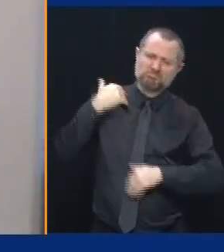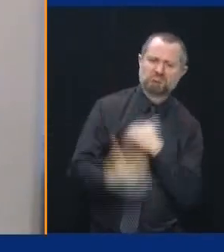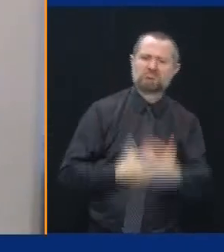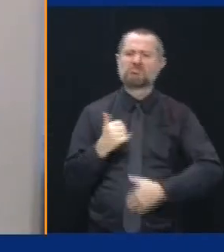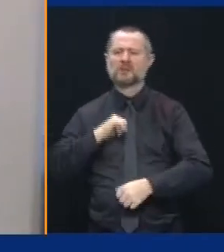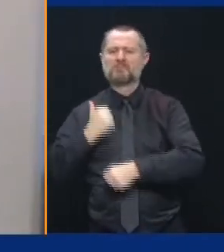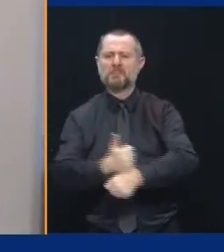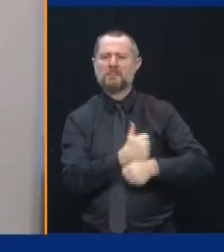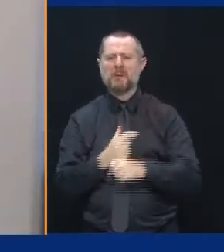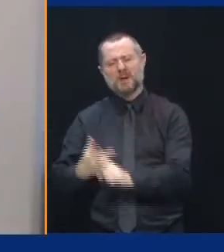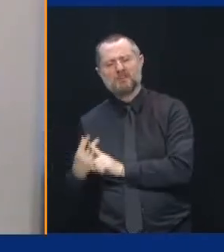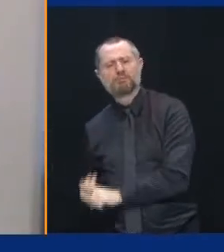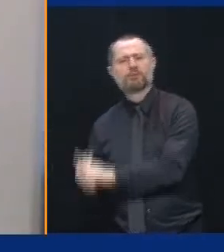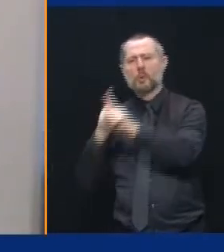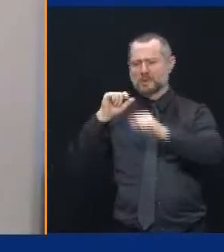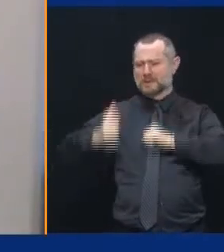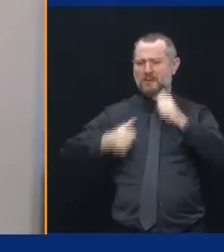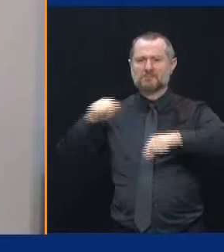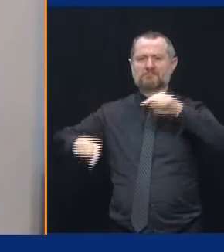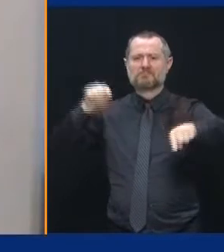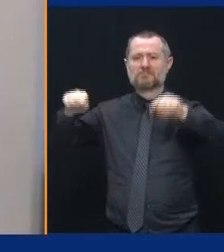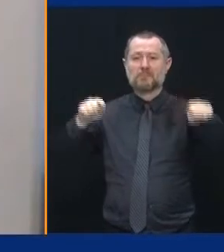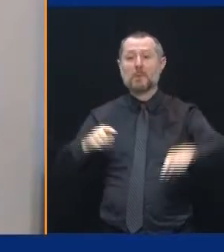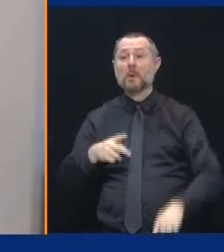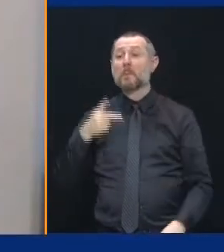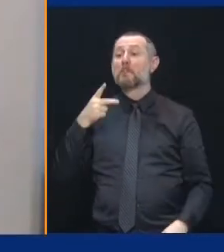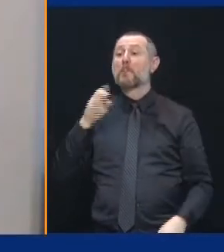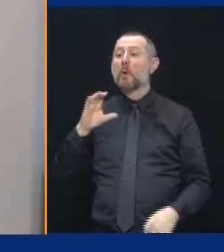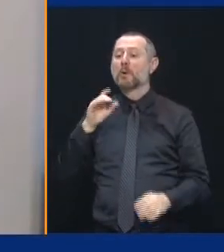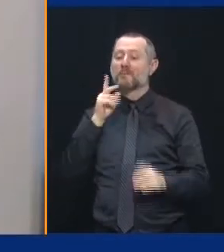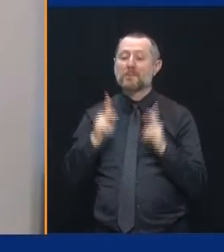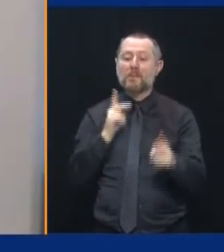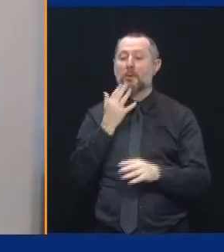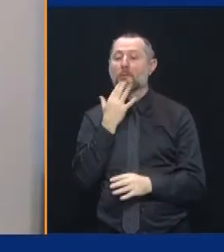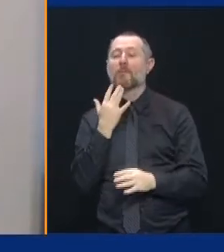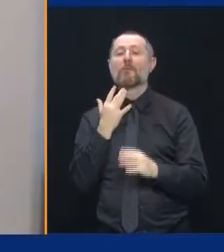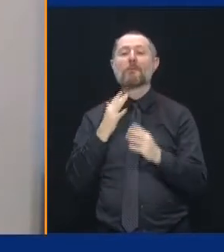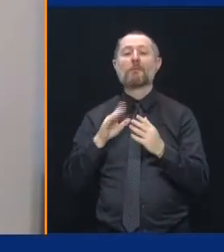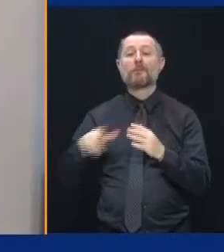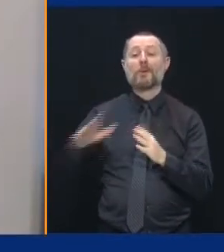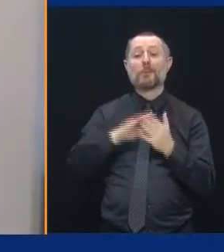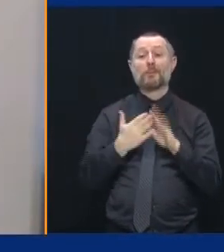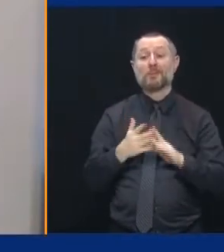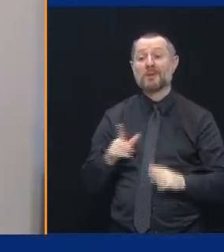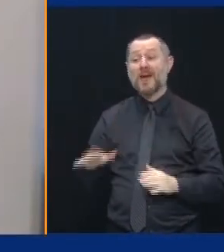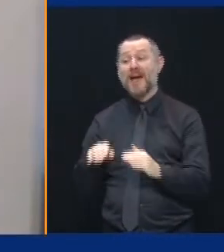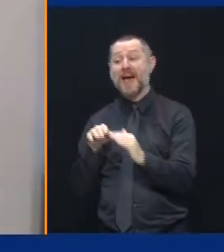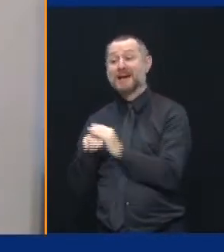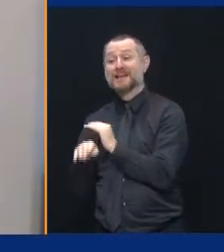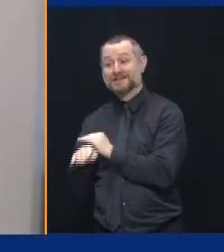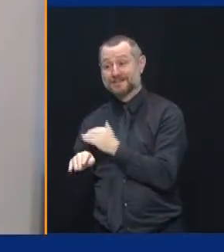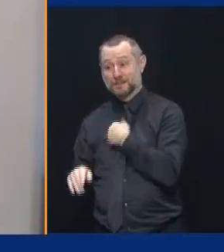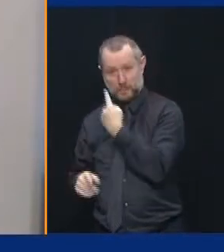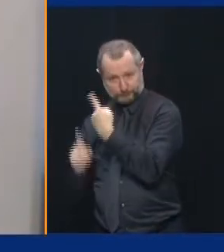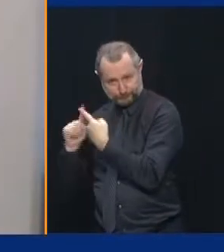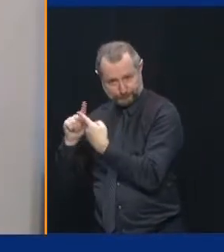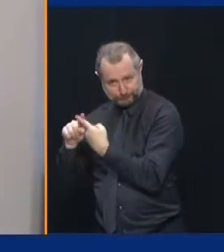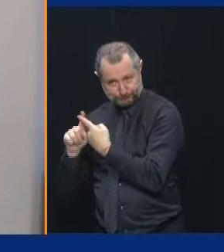DIDN'T TALK ABOUT IT. YOU BEEN SETTING UP THE VACCINE SITES AROUND THE STATE. THE COMMUNITIES OF COLOR WITH